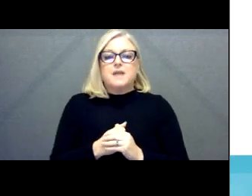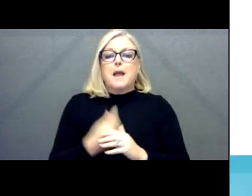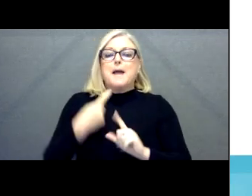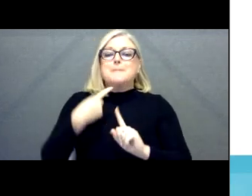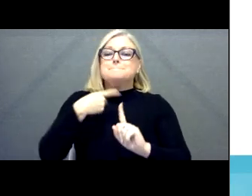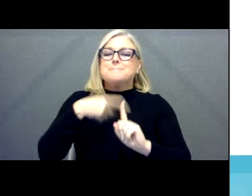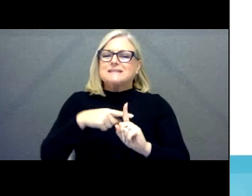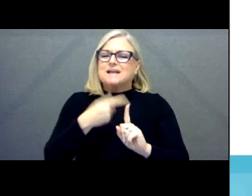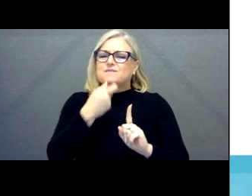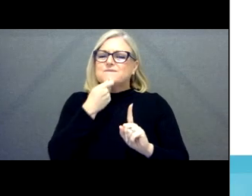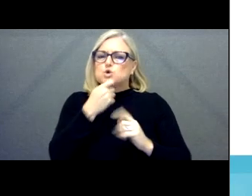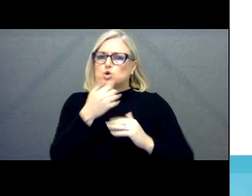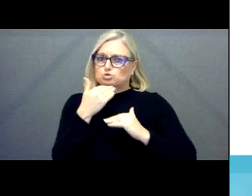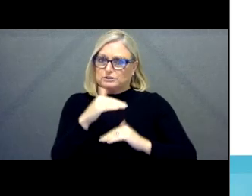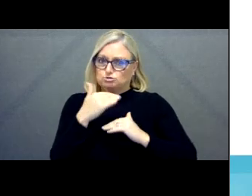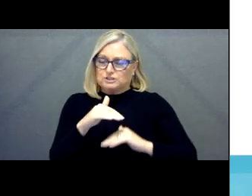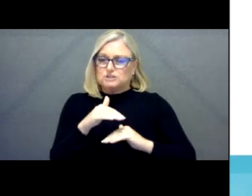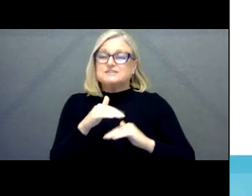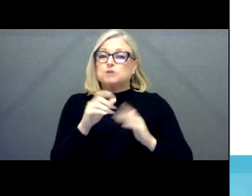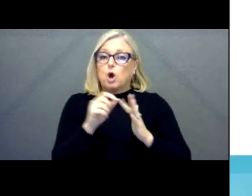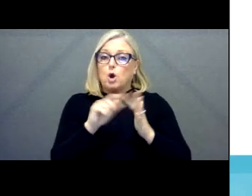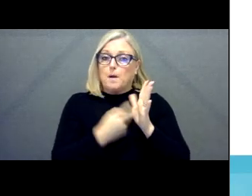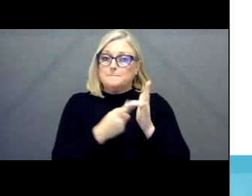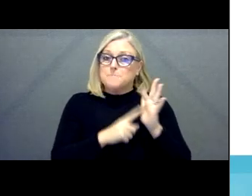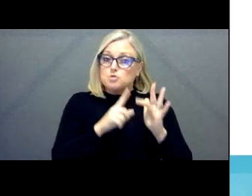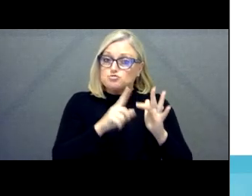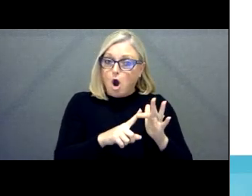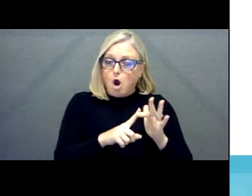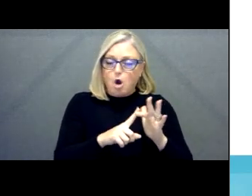you can't be on parole or serving a prison sentence or charged with a sexual assault